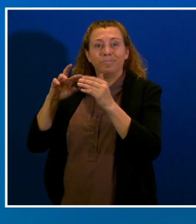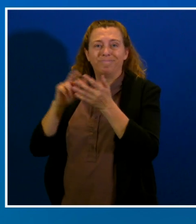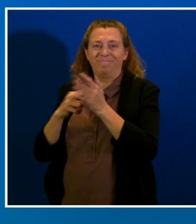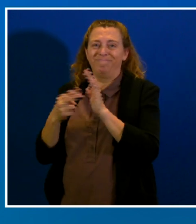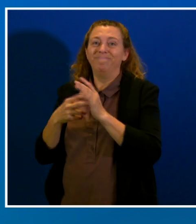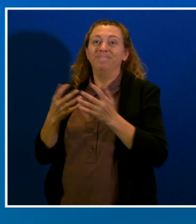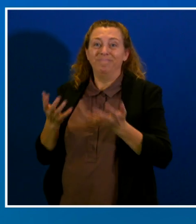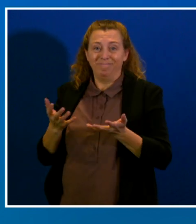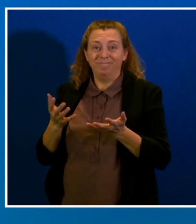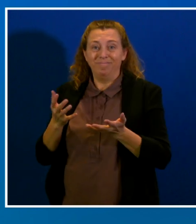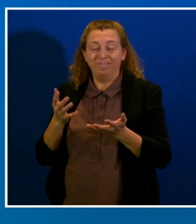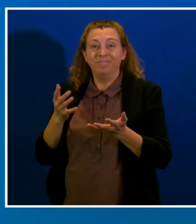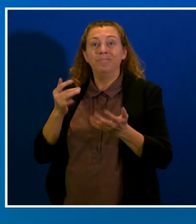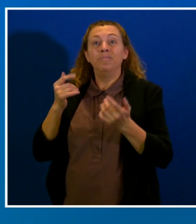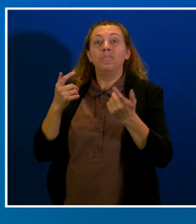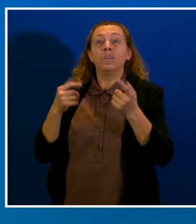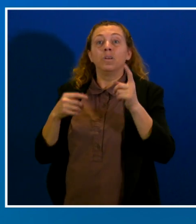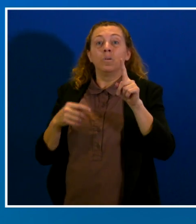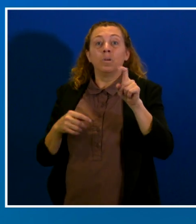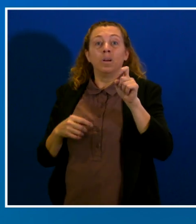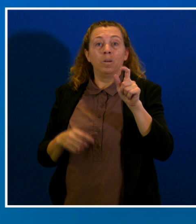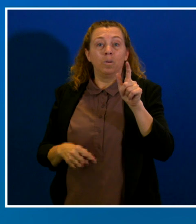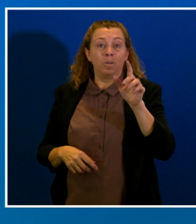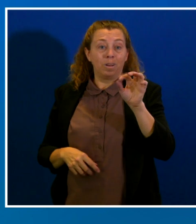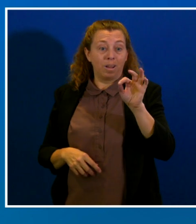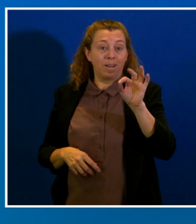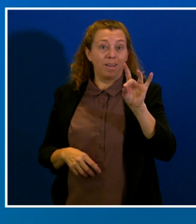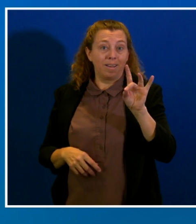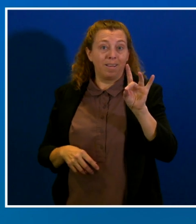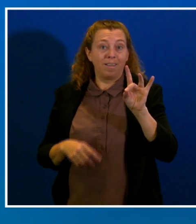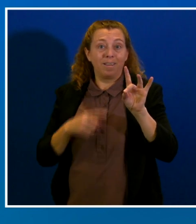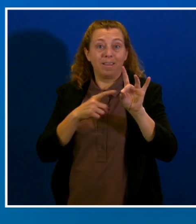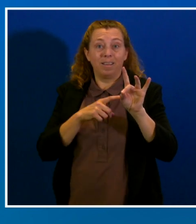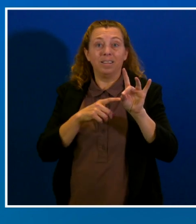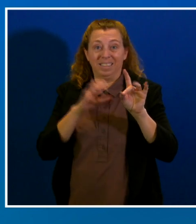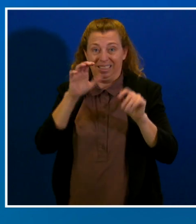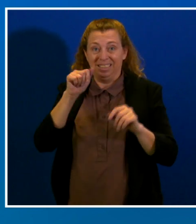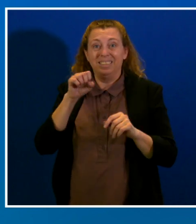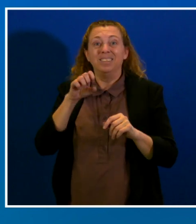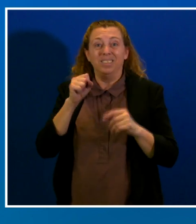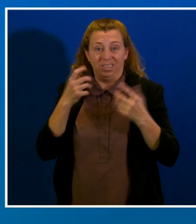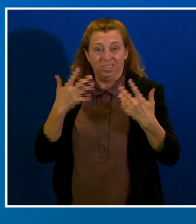hundred thousand. This is up from 147 cases last week.